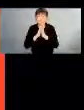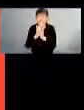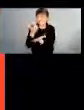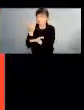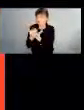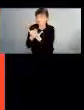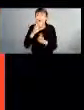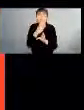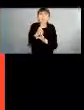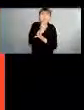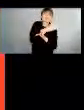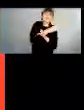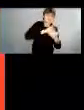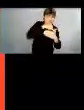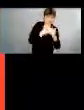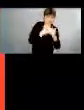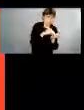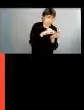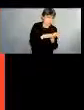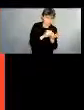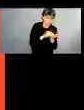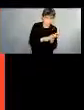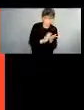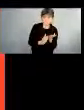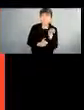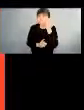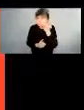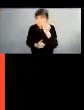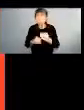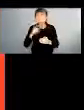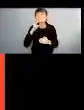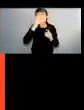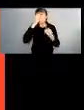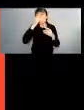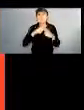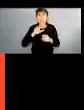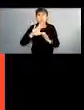projects, information about your artistic process, or background on your specific artistic